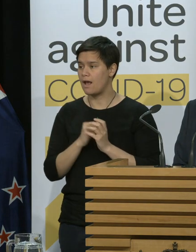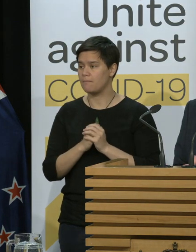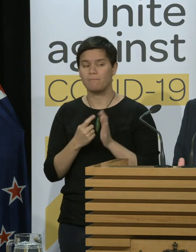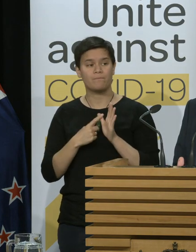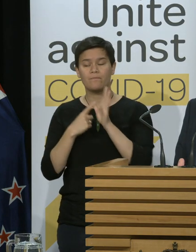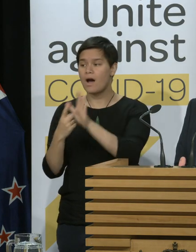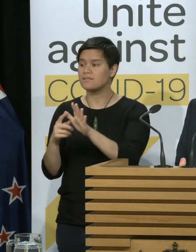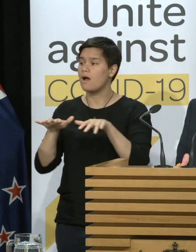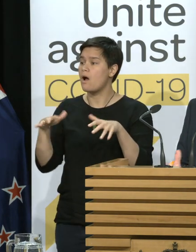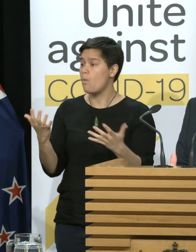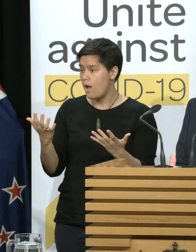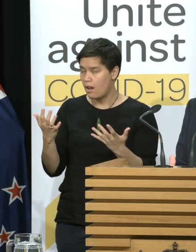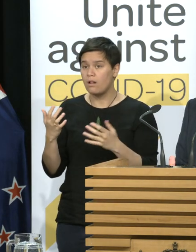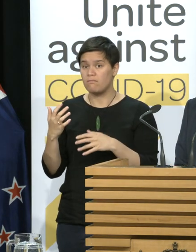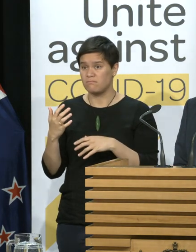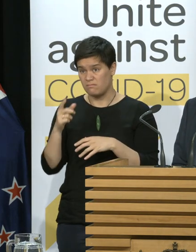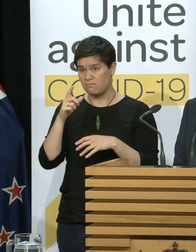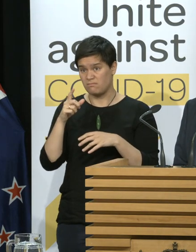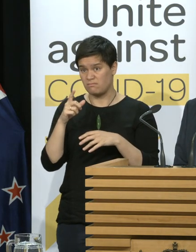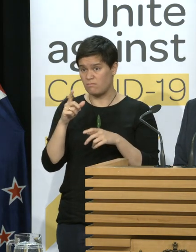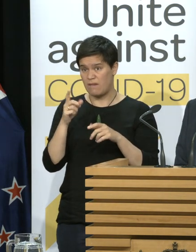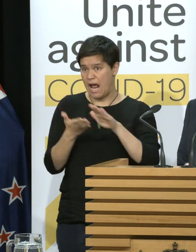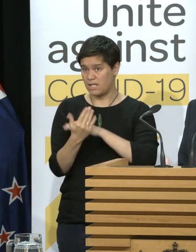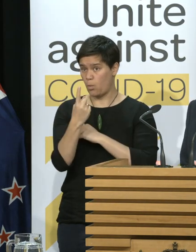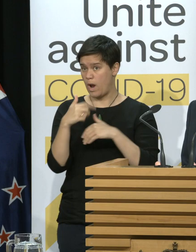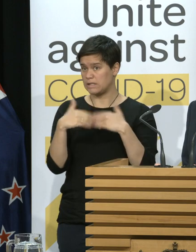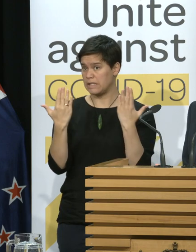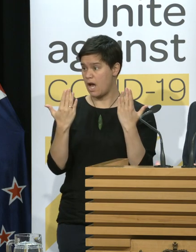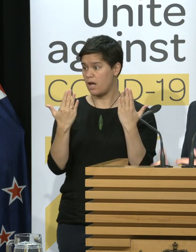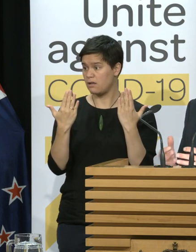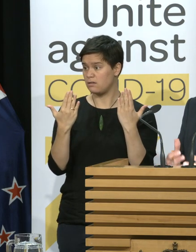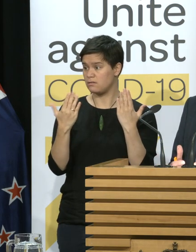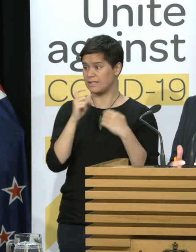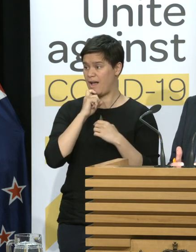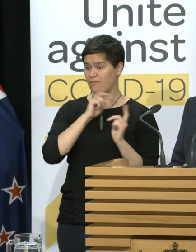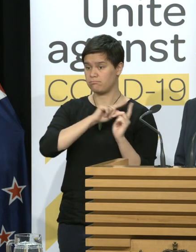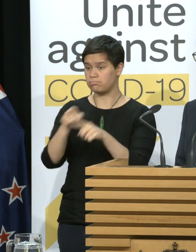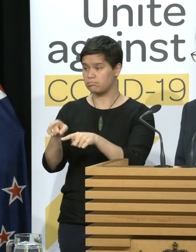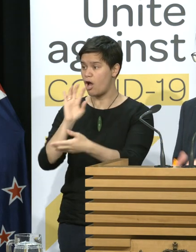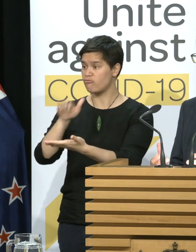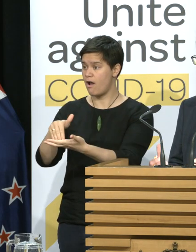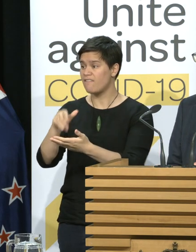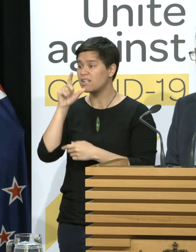So they would be able to be there, of course, same day. And our resurgence sort of support,